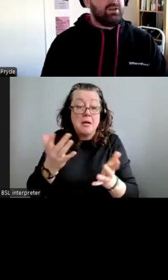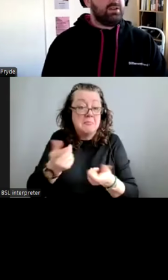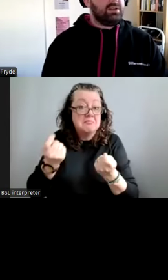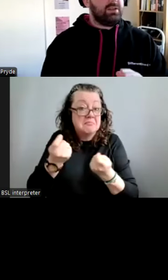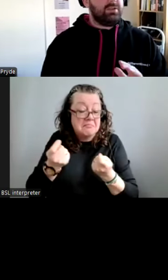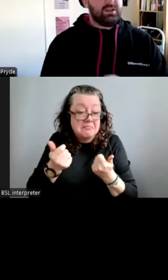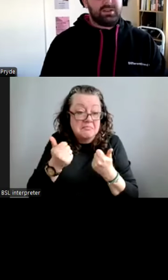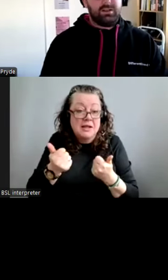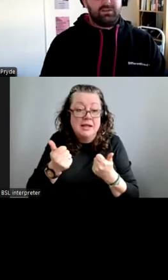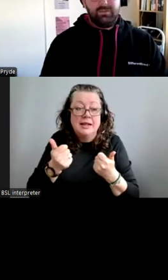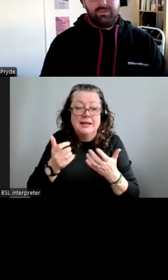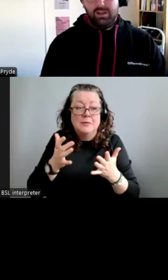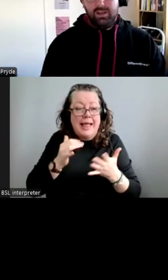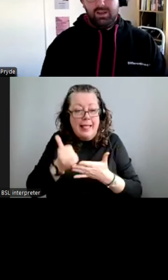with the audience that you're trying to serve.